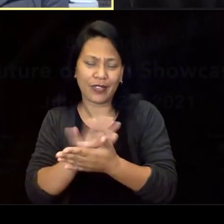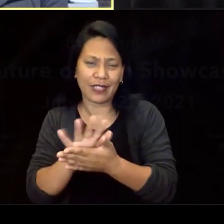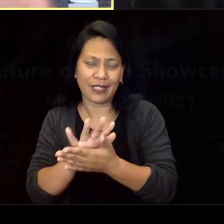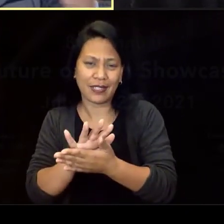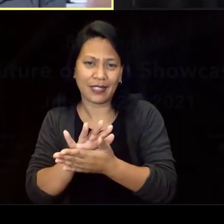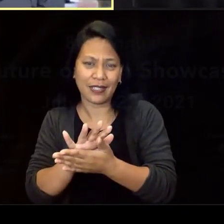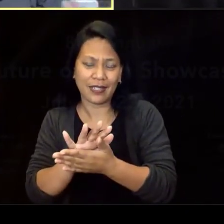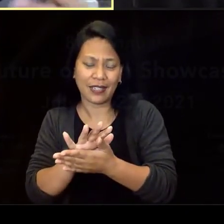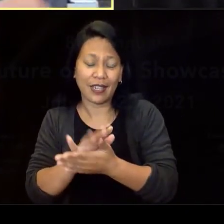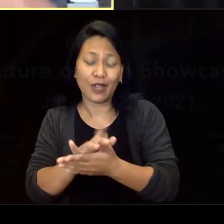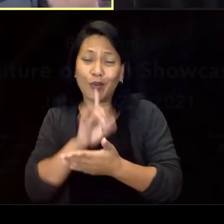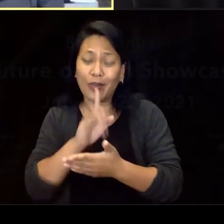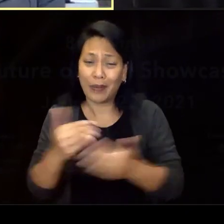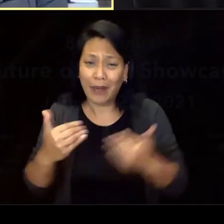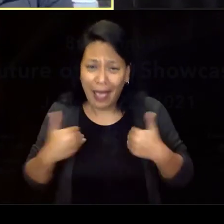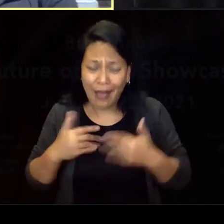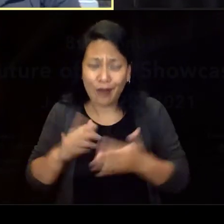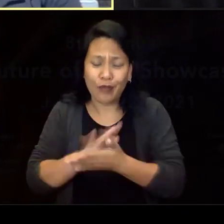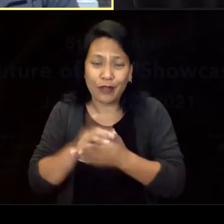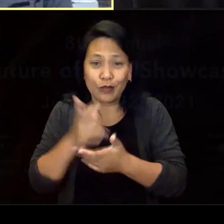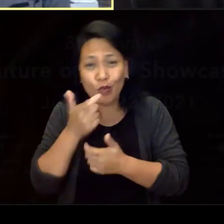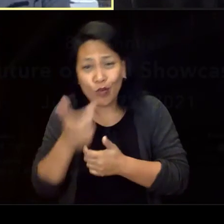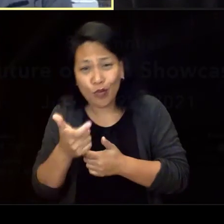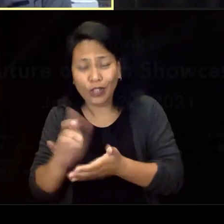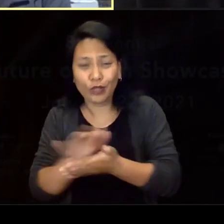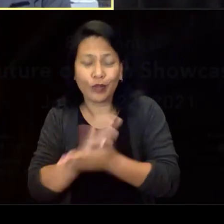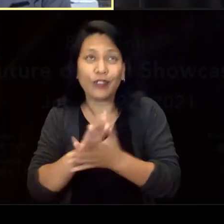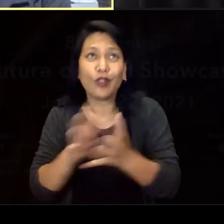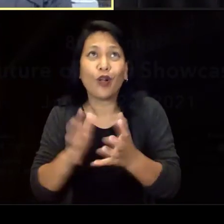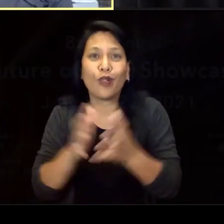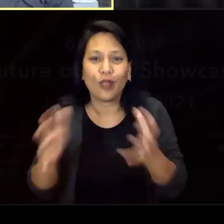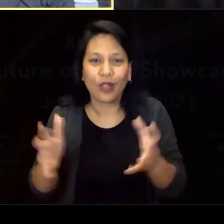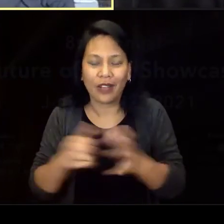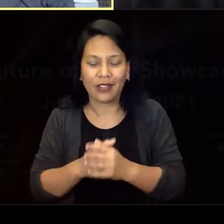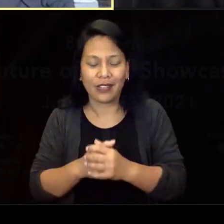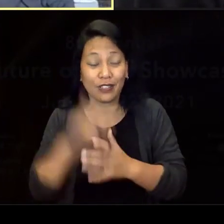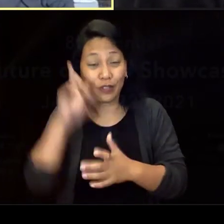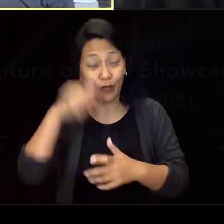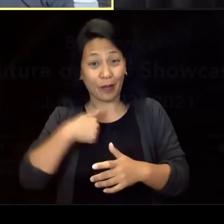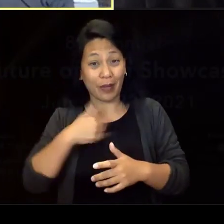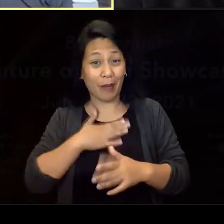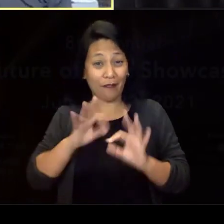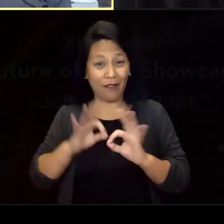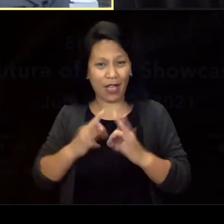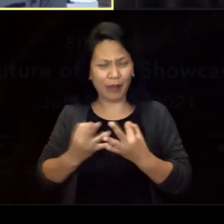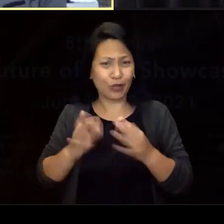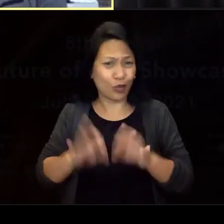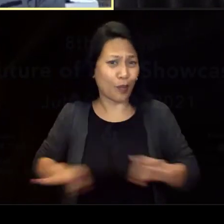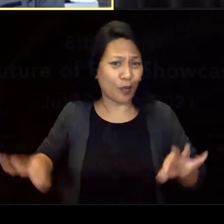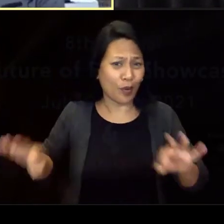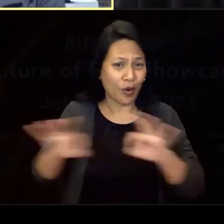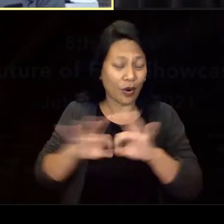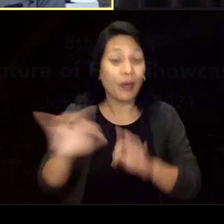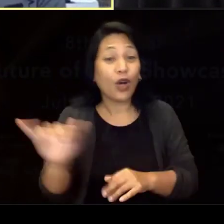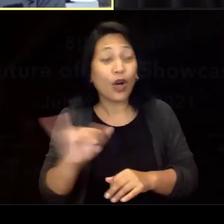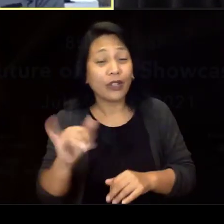We had movies and we watched movies a lot. So it was always been kind of important in my family. And even my brother is actually in film as well.